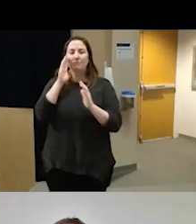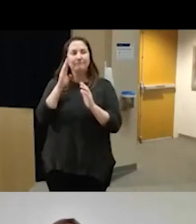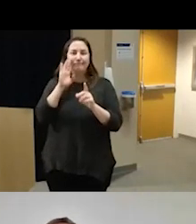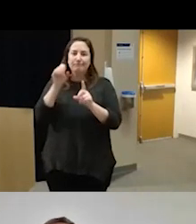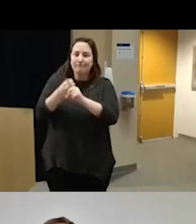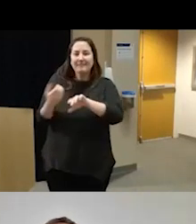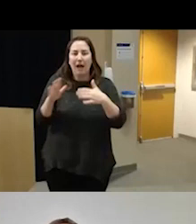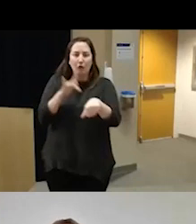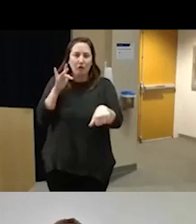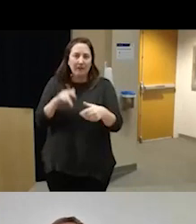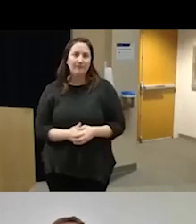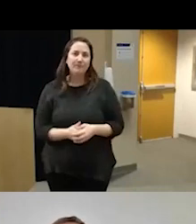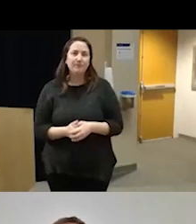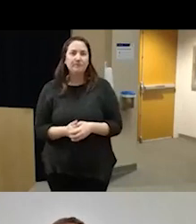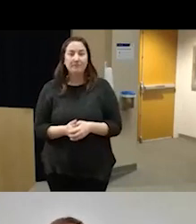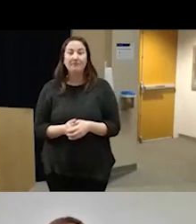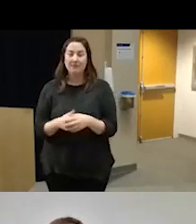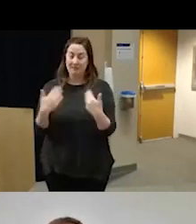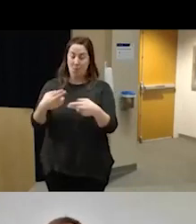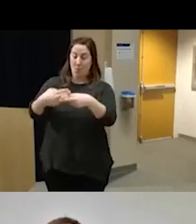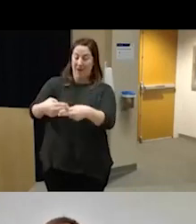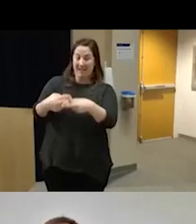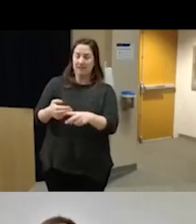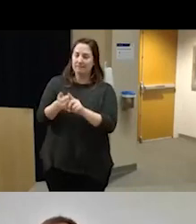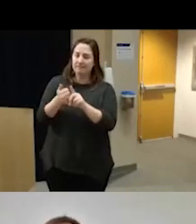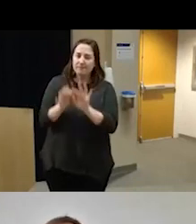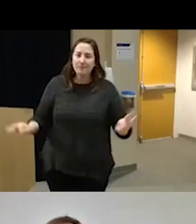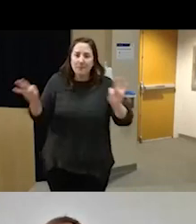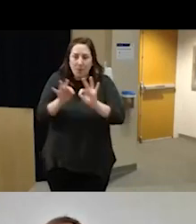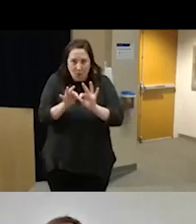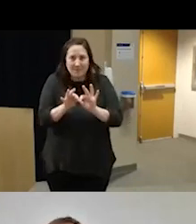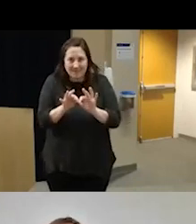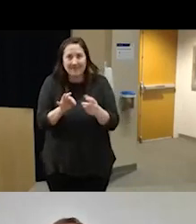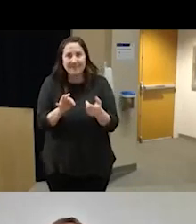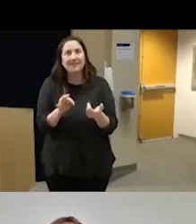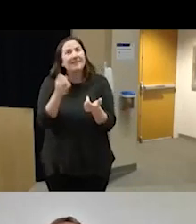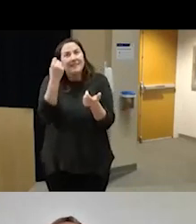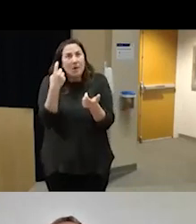But weight is extremely important. This is again an earlier study when people only